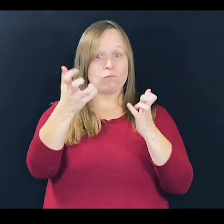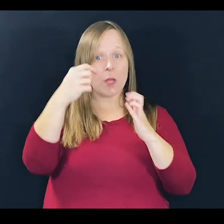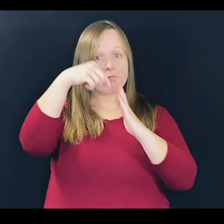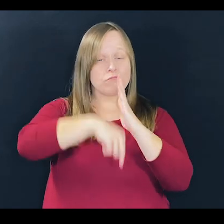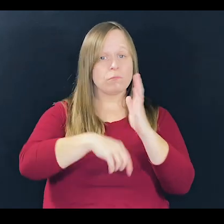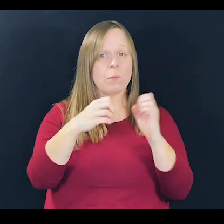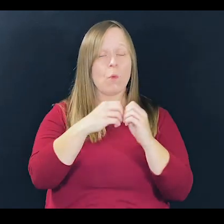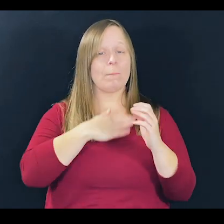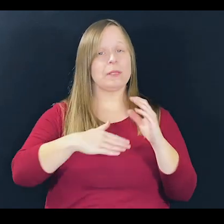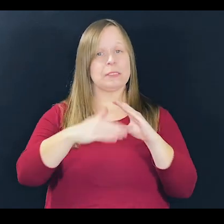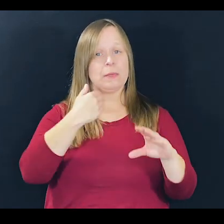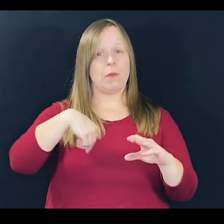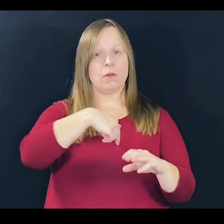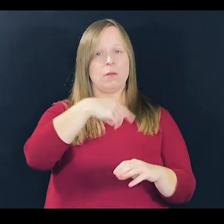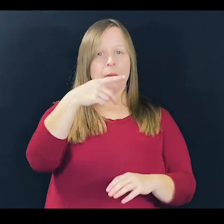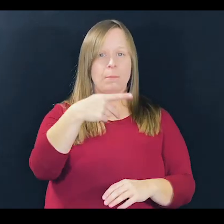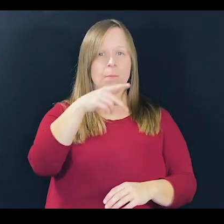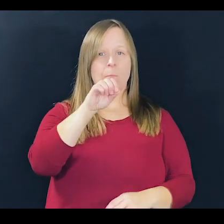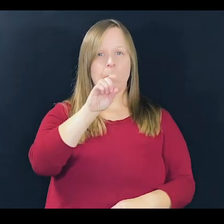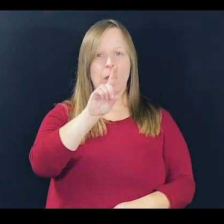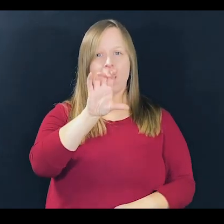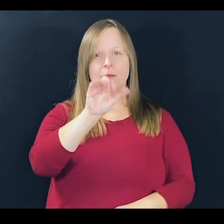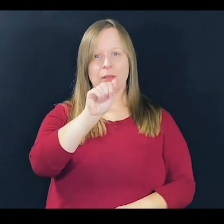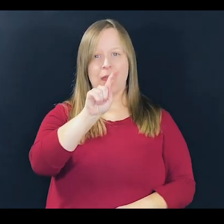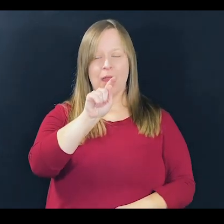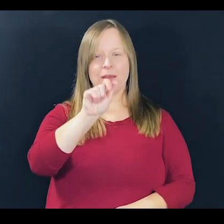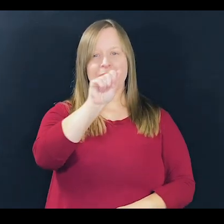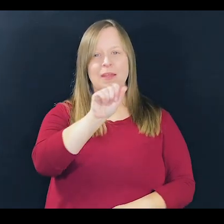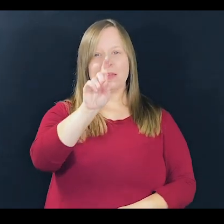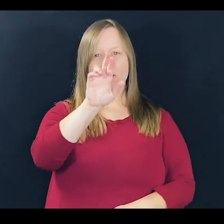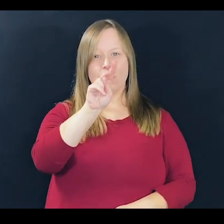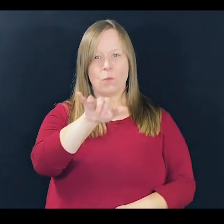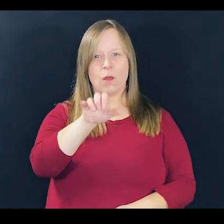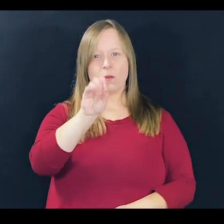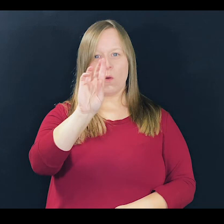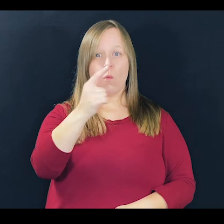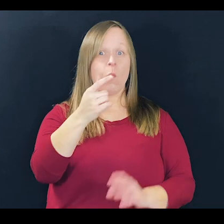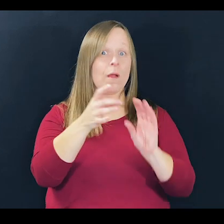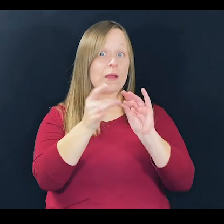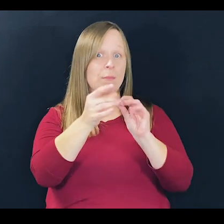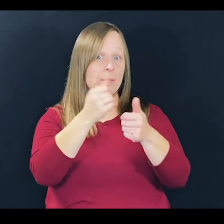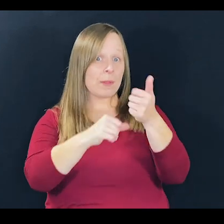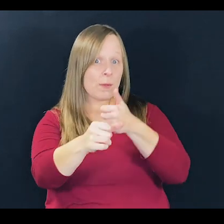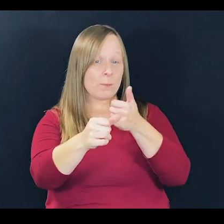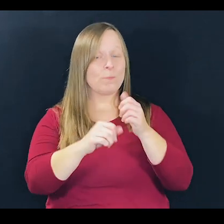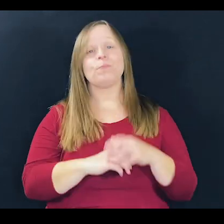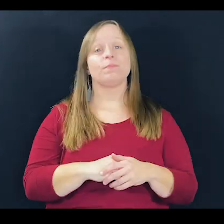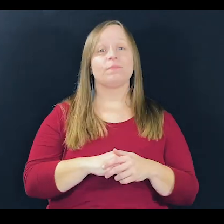like us to discuss, please email podcast@drny.org or comment below.